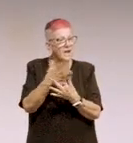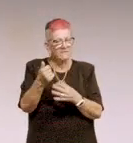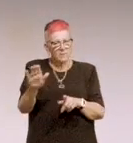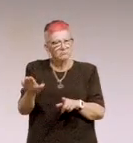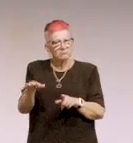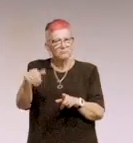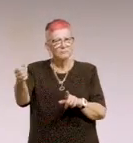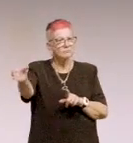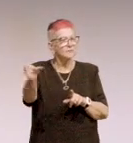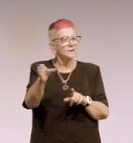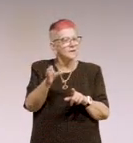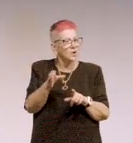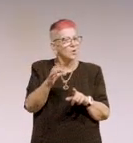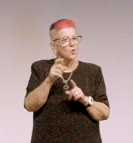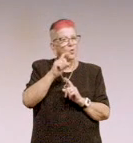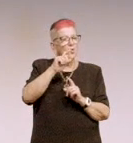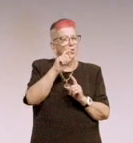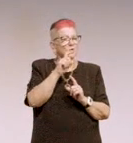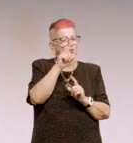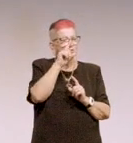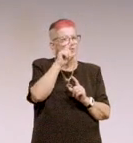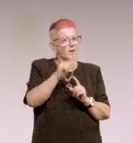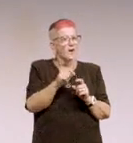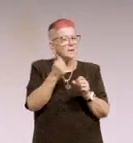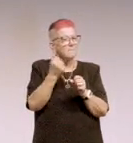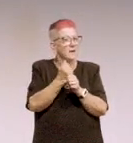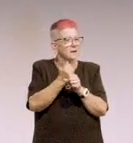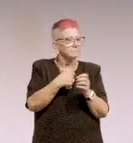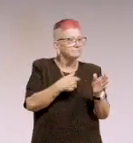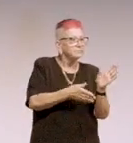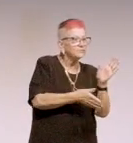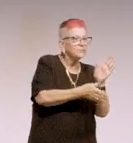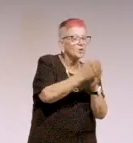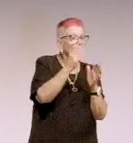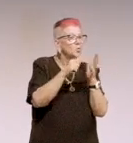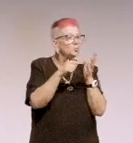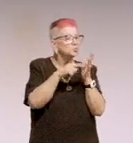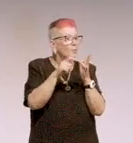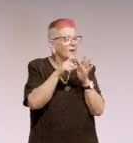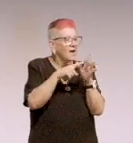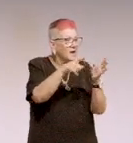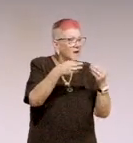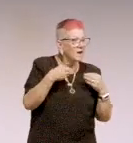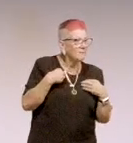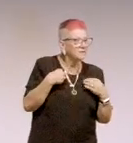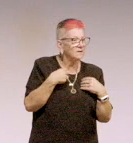For the accessibility audit, we can go to companies like Intopia